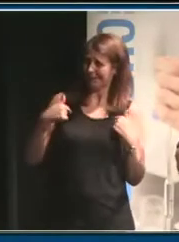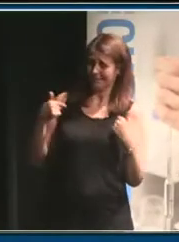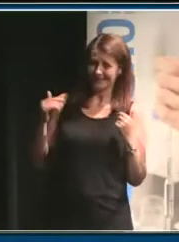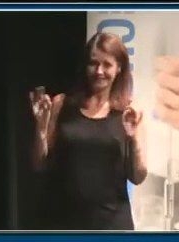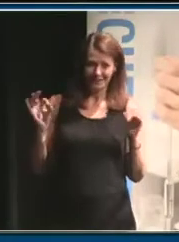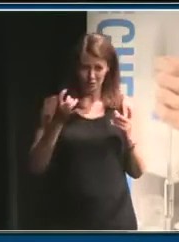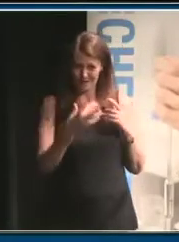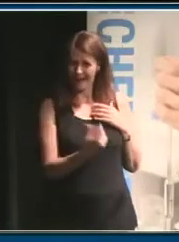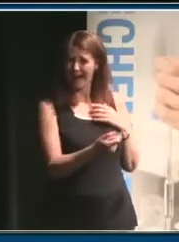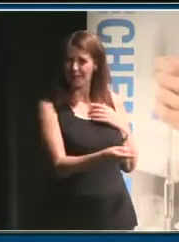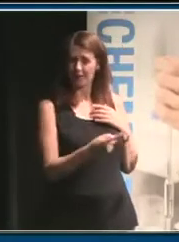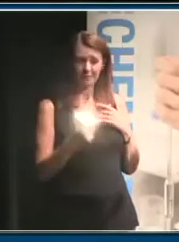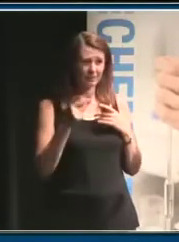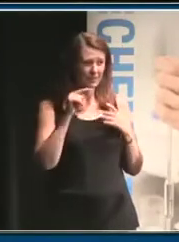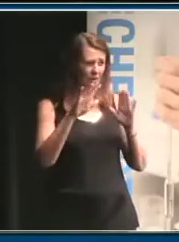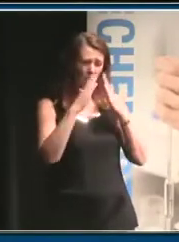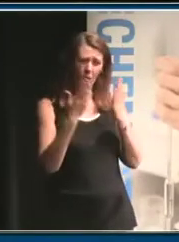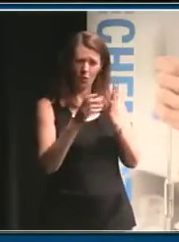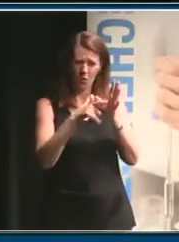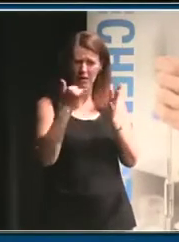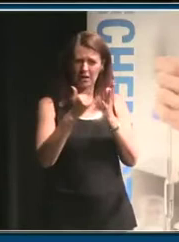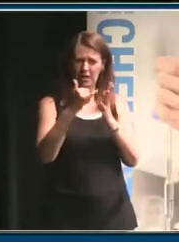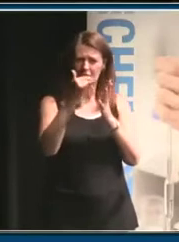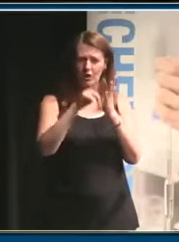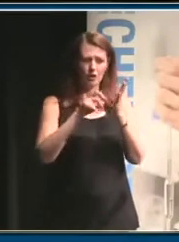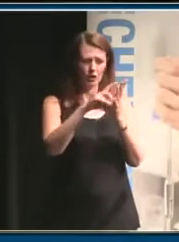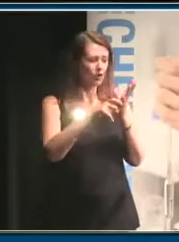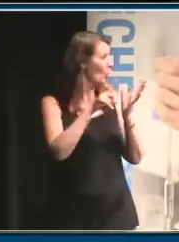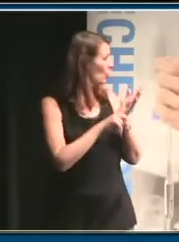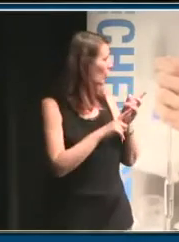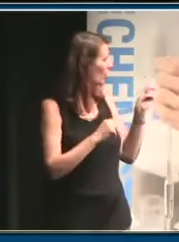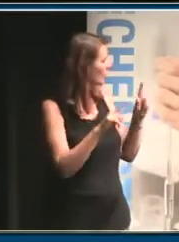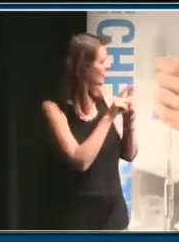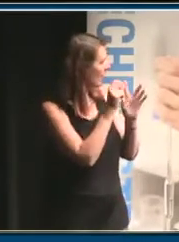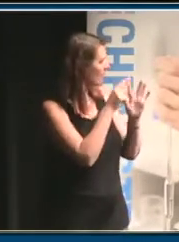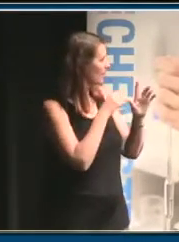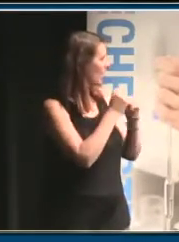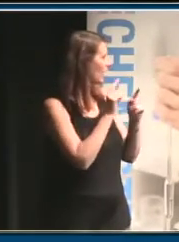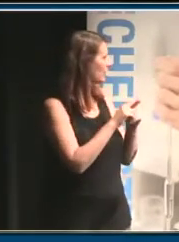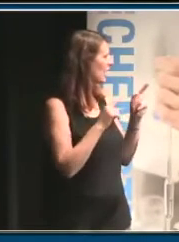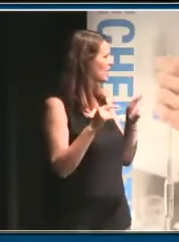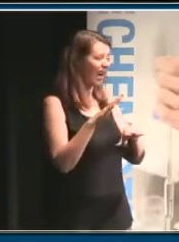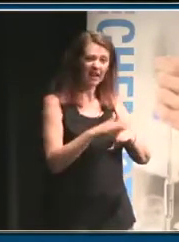world-class journal, this world-class journal on the same page as a cat pushing a shopping